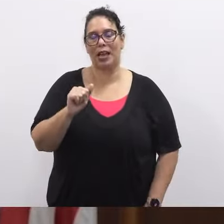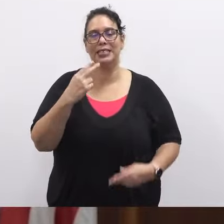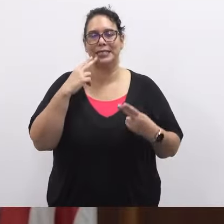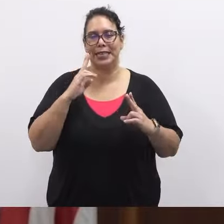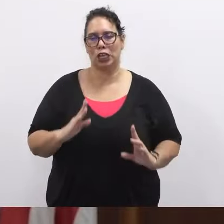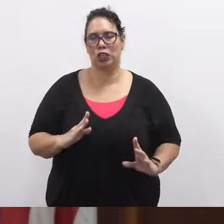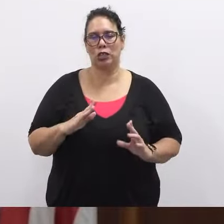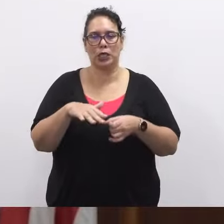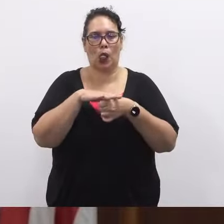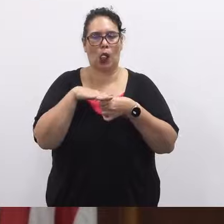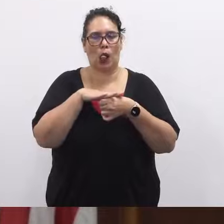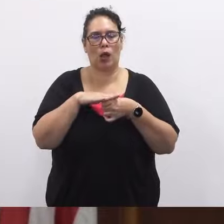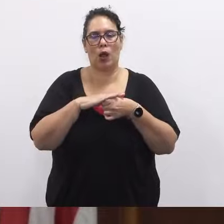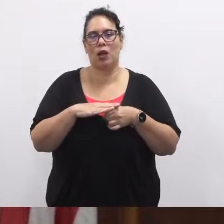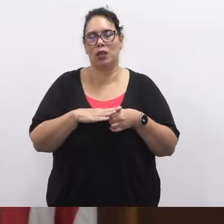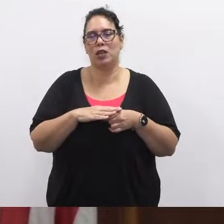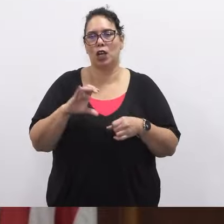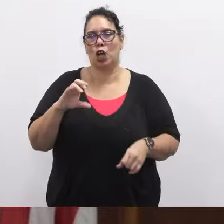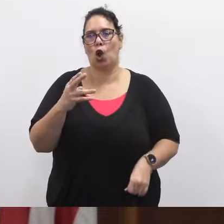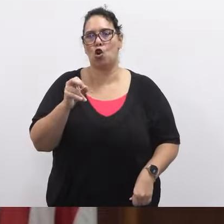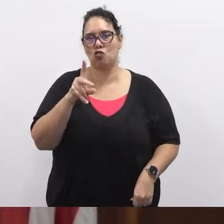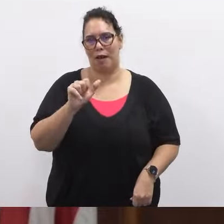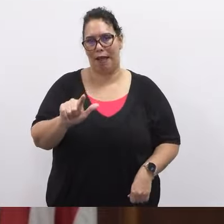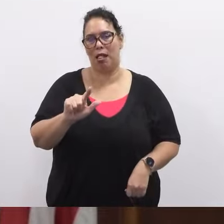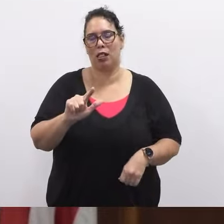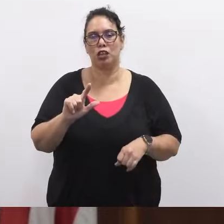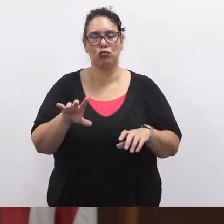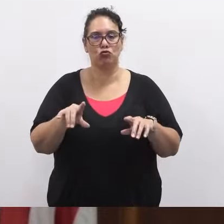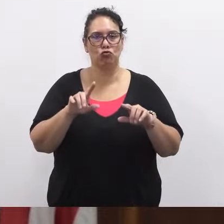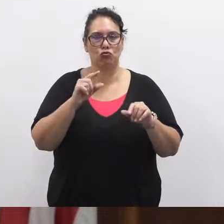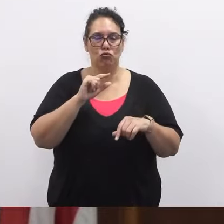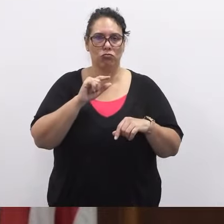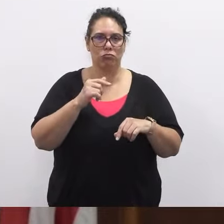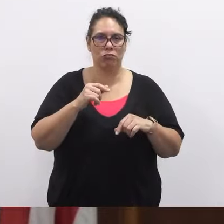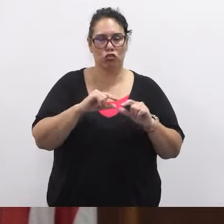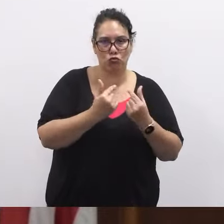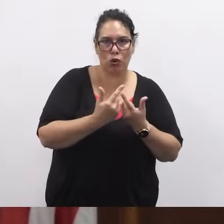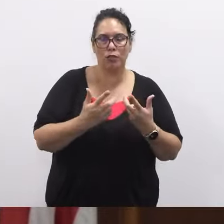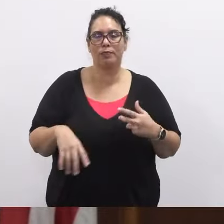a Chorale group put together their Peace Project Five around a theme of reconciliation,